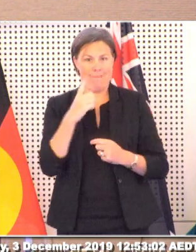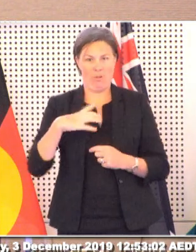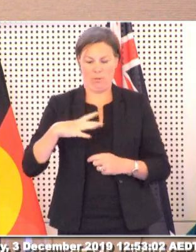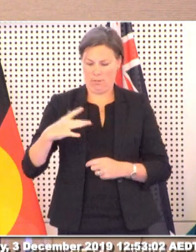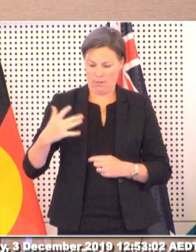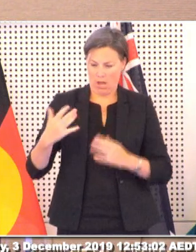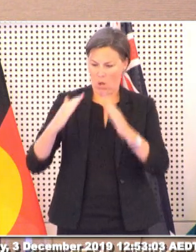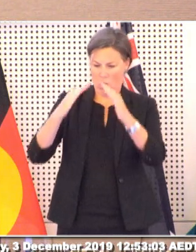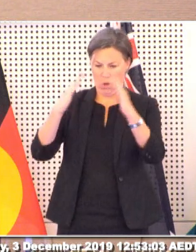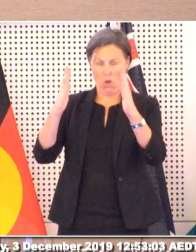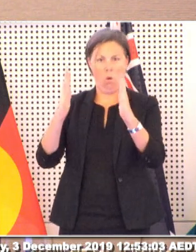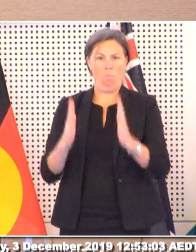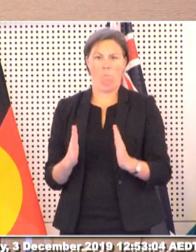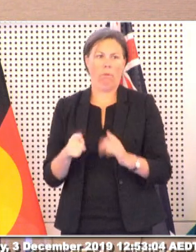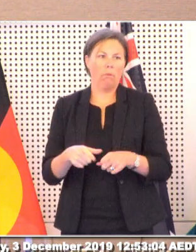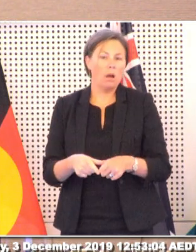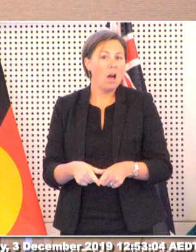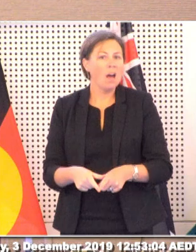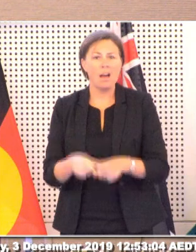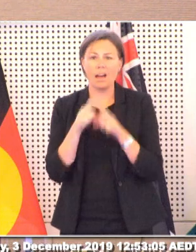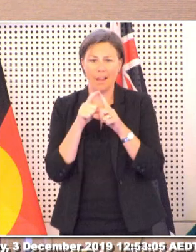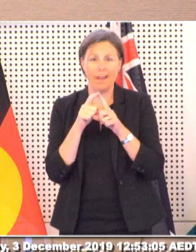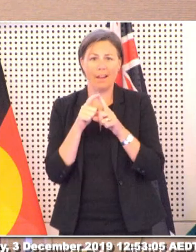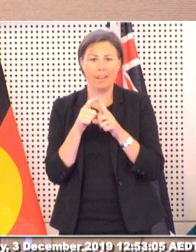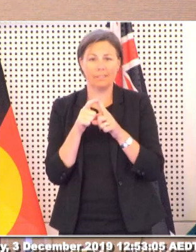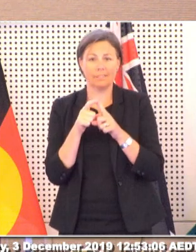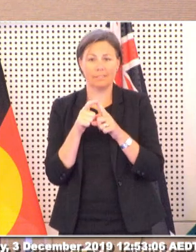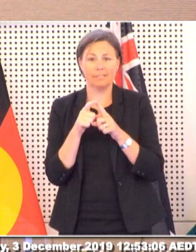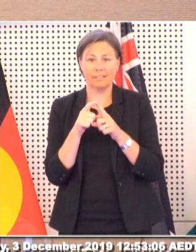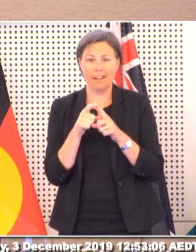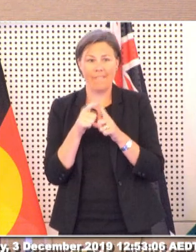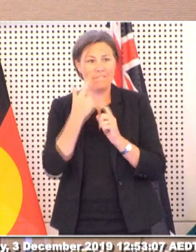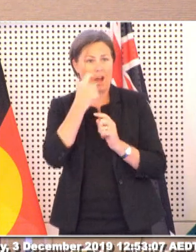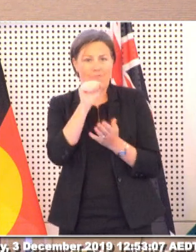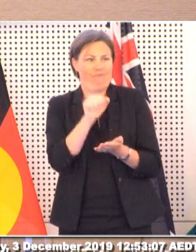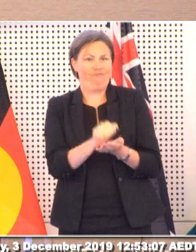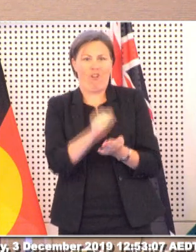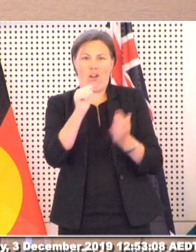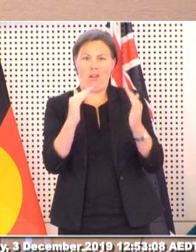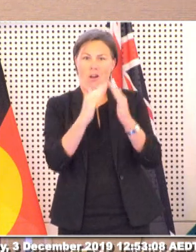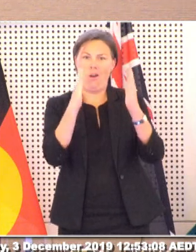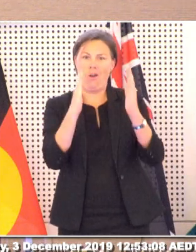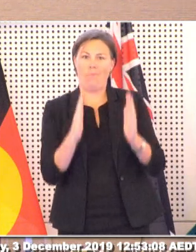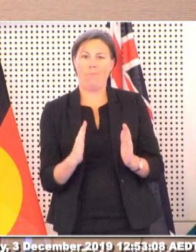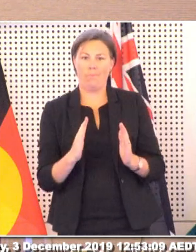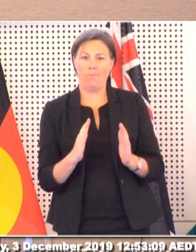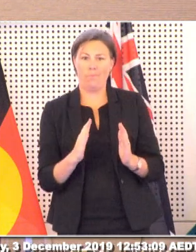a difficulty for my office in finding suitable accommodation, often there’s very